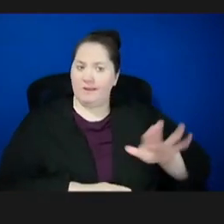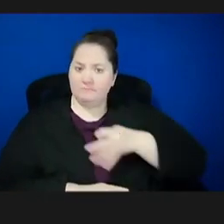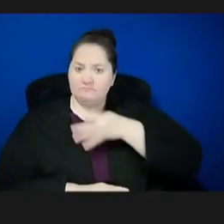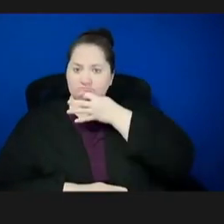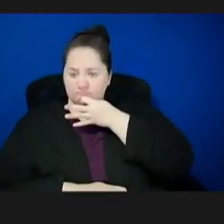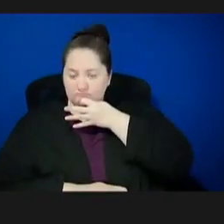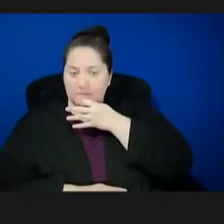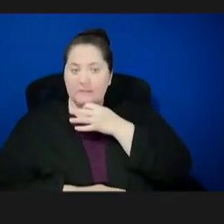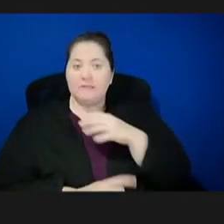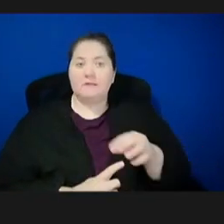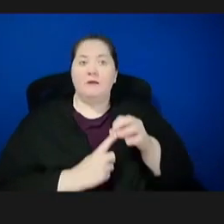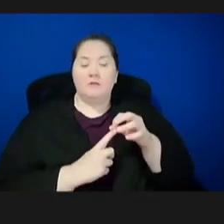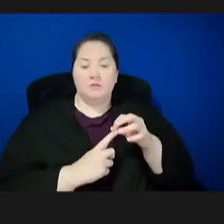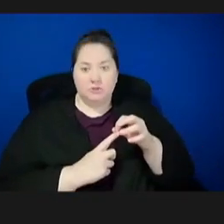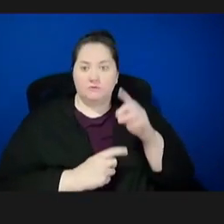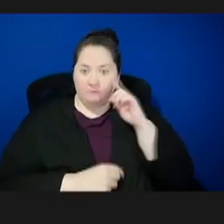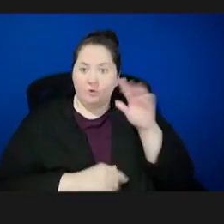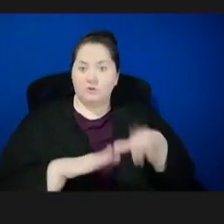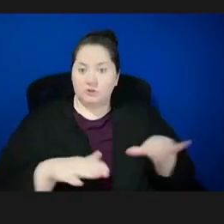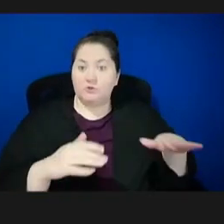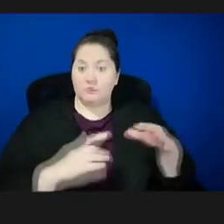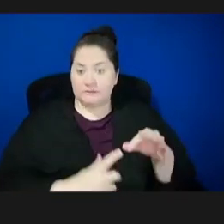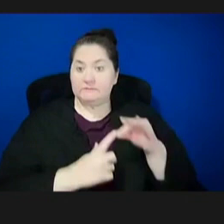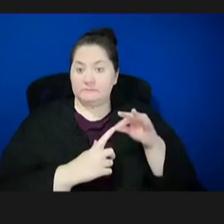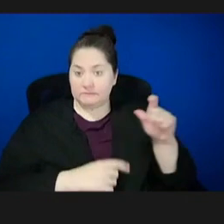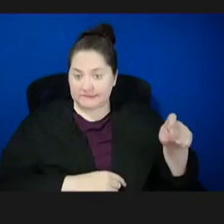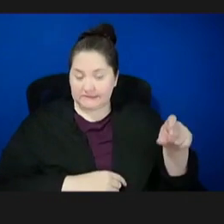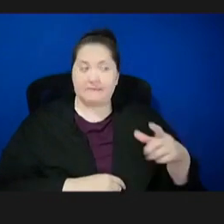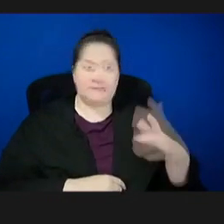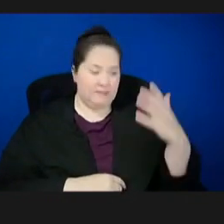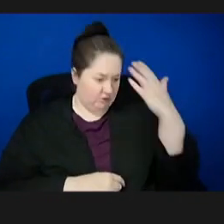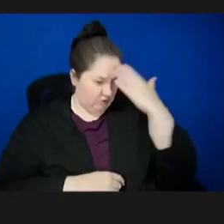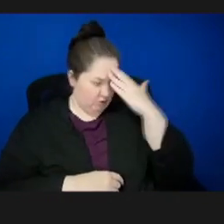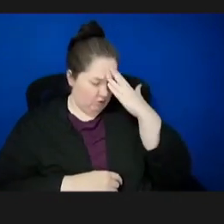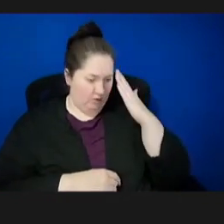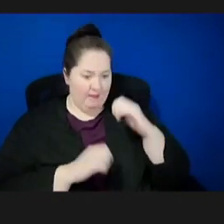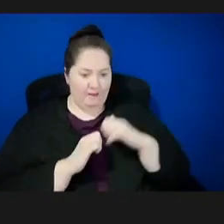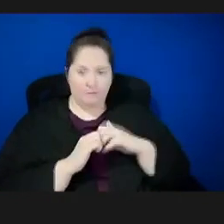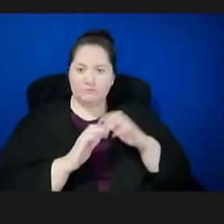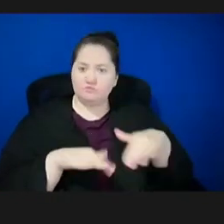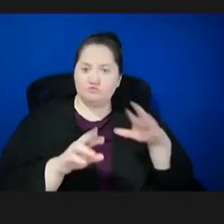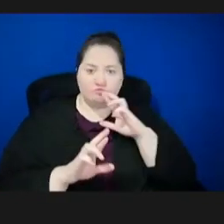special health needs. They know very well how their child will respond and what will